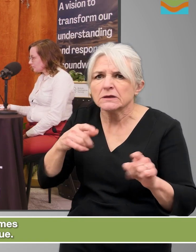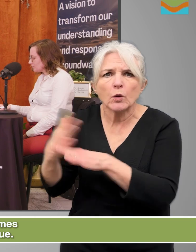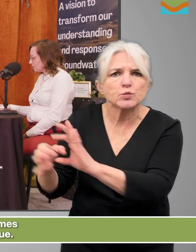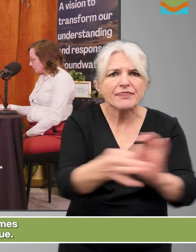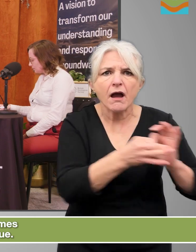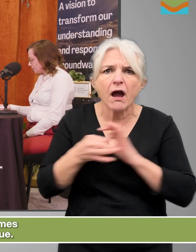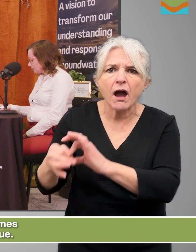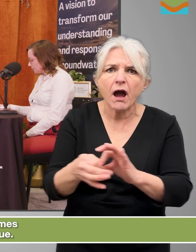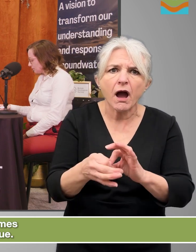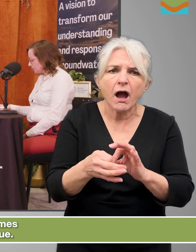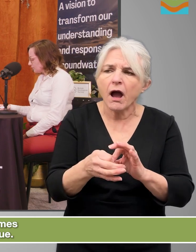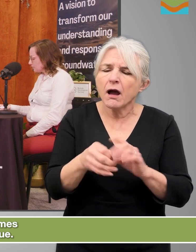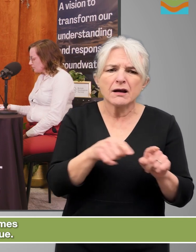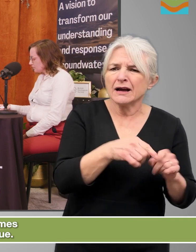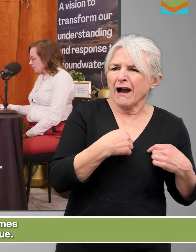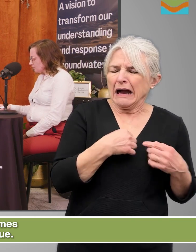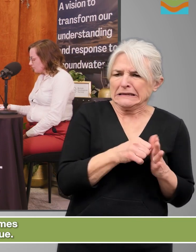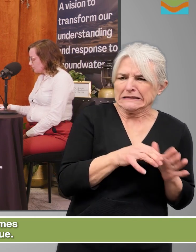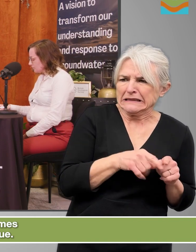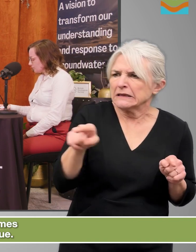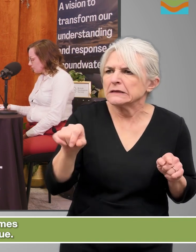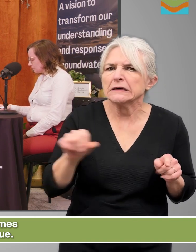someone else's, well becomes a solution in another avenue.